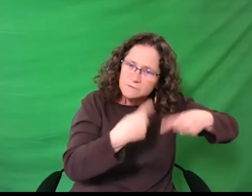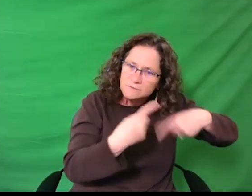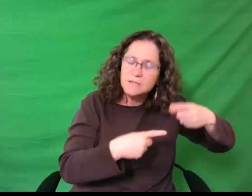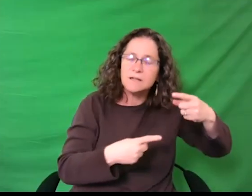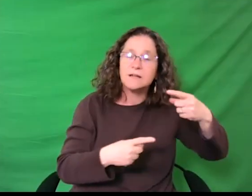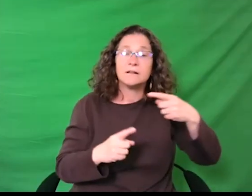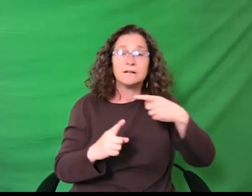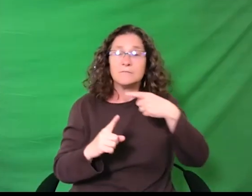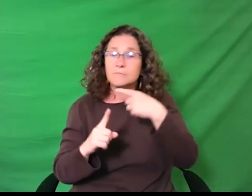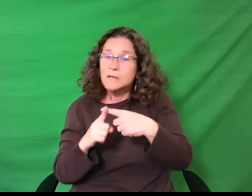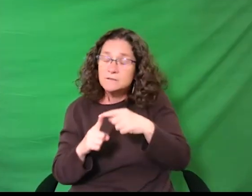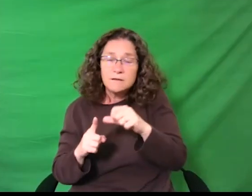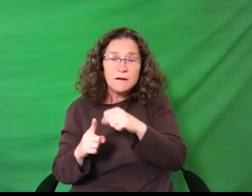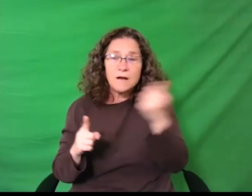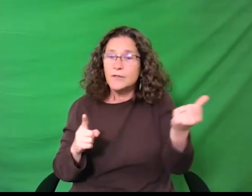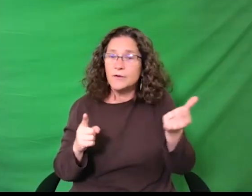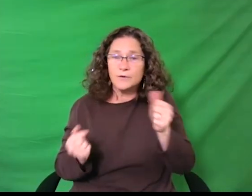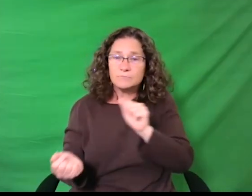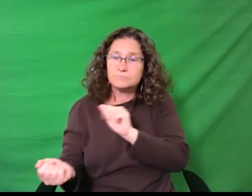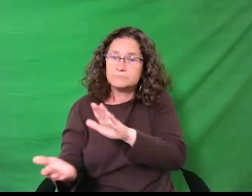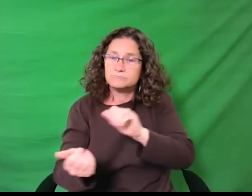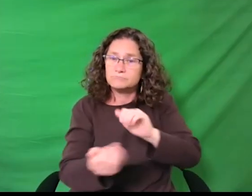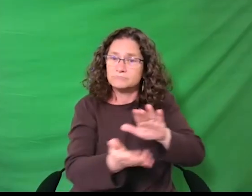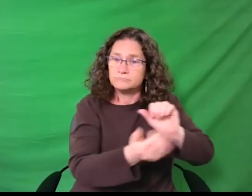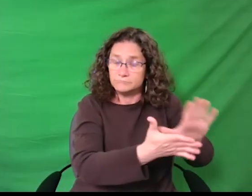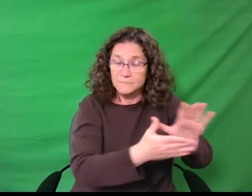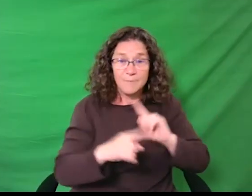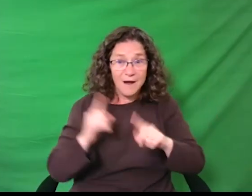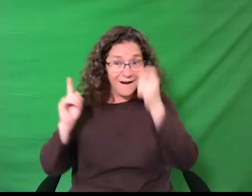with other approaches. But parents can start cuing their home language right away.